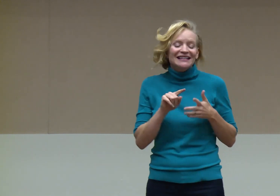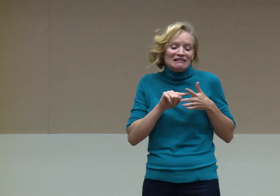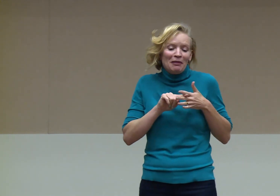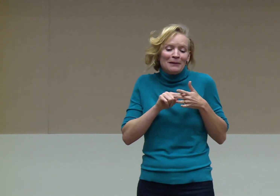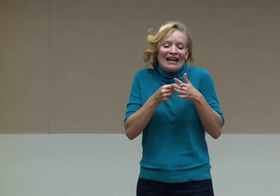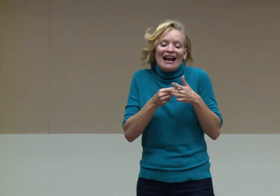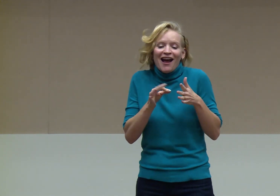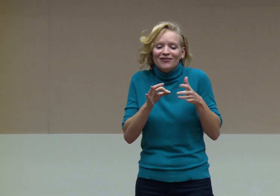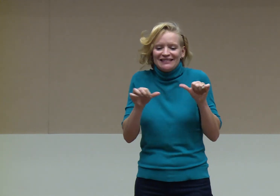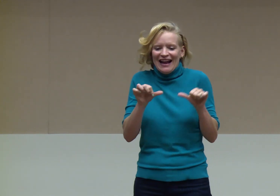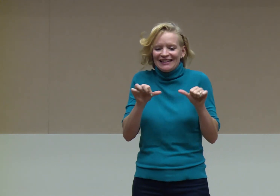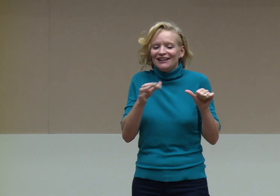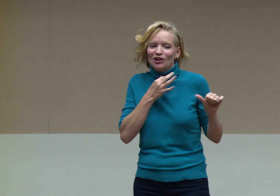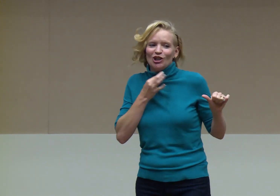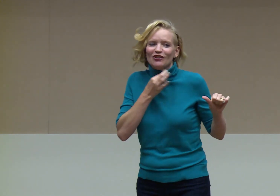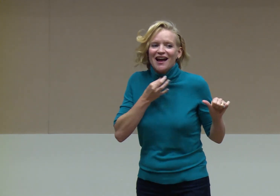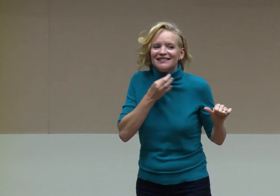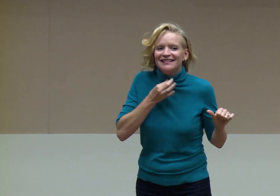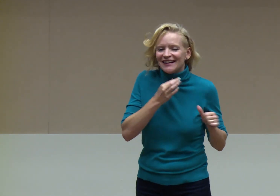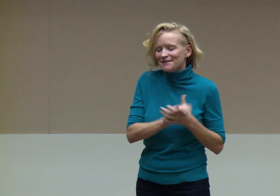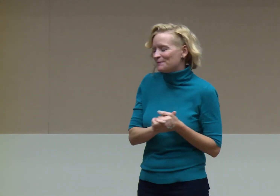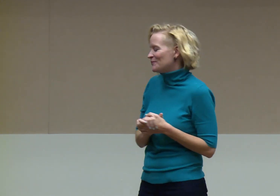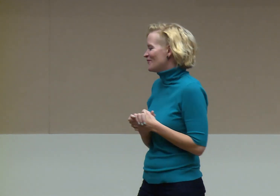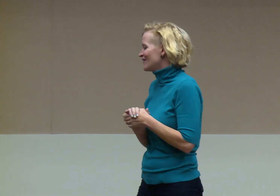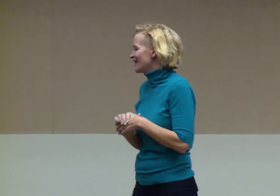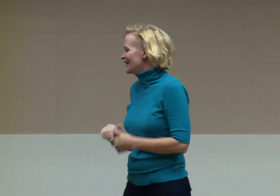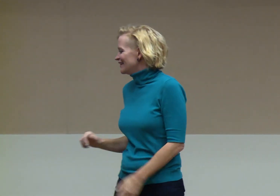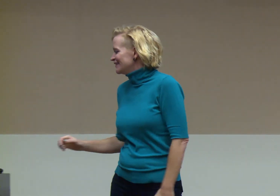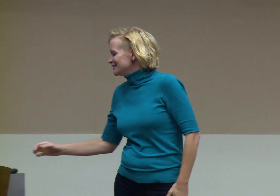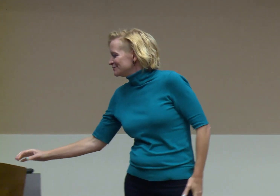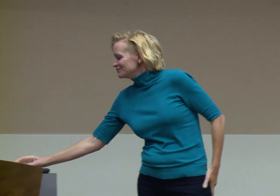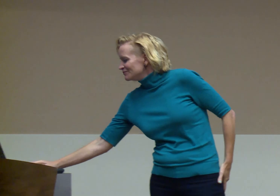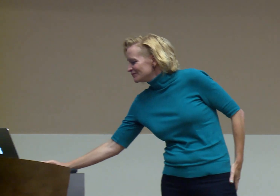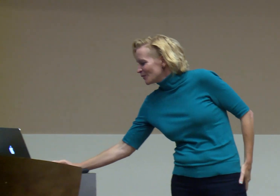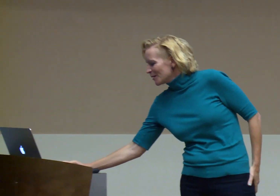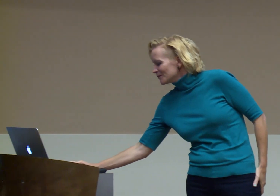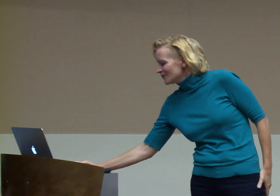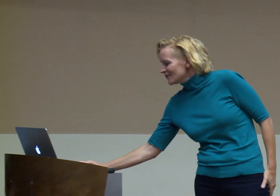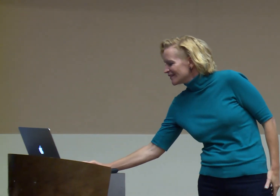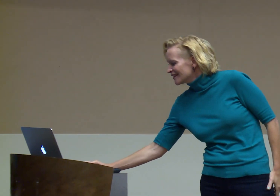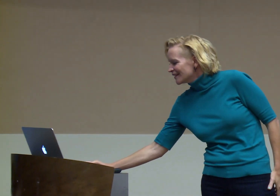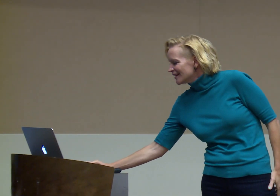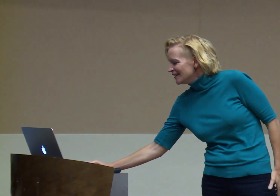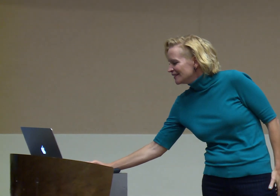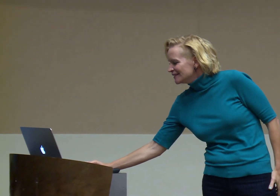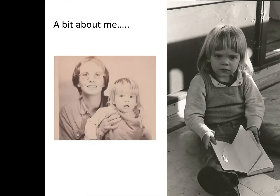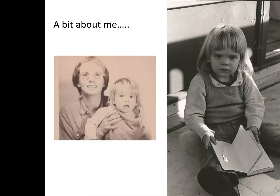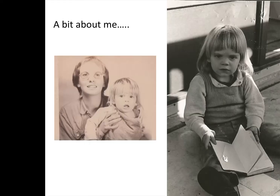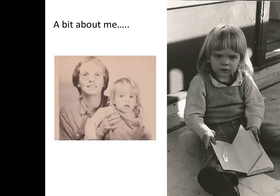That's the beginning of science, that curiosity, that natural inclination to ask why.